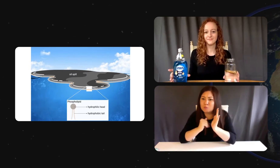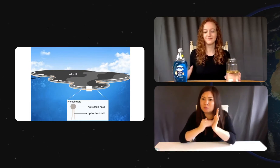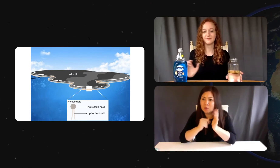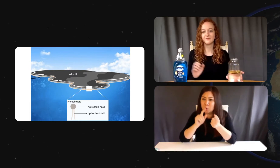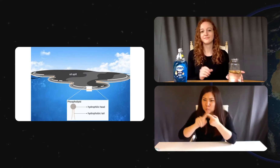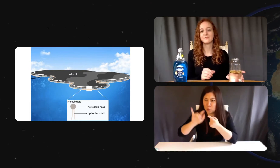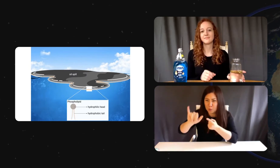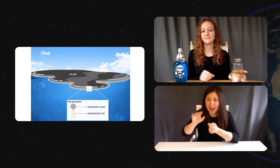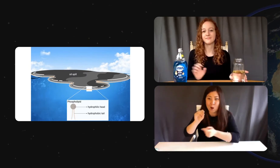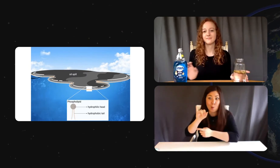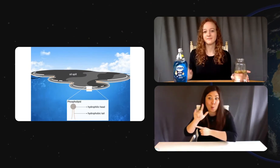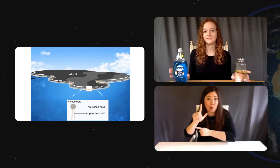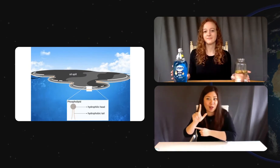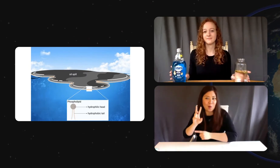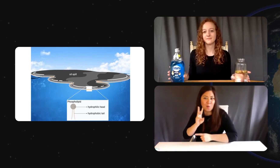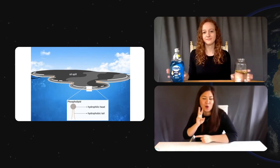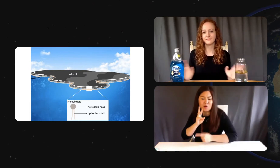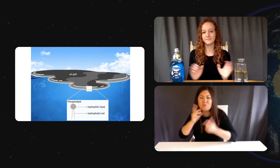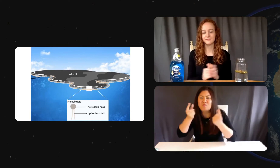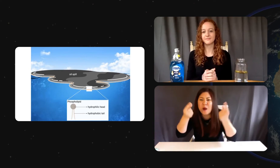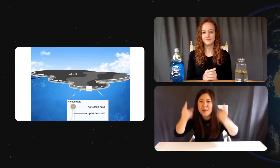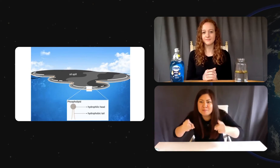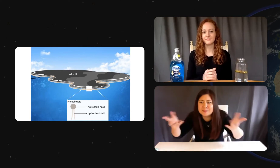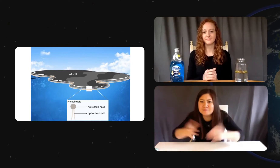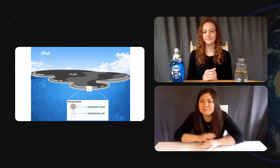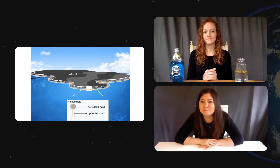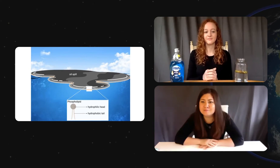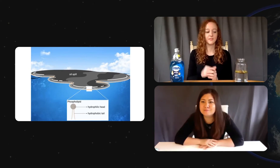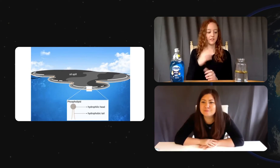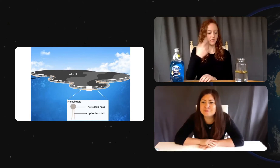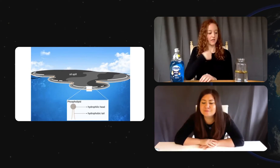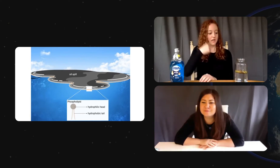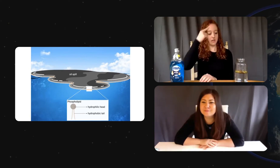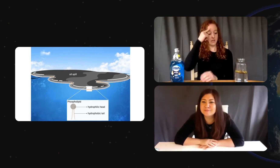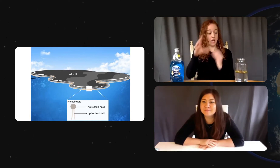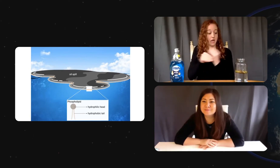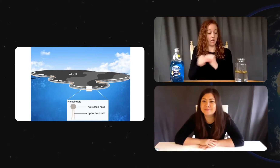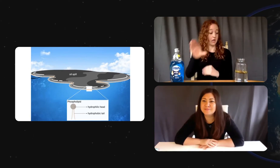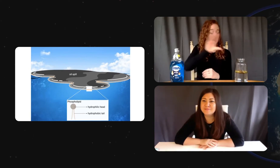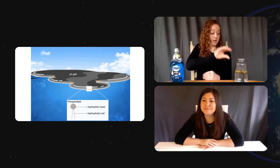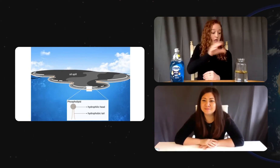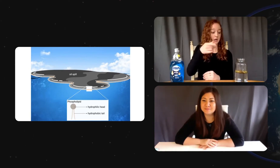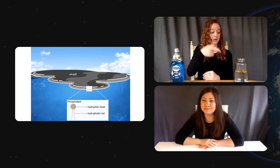Barbara, what do you think will happen once you add soap to the water?